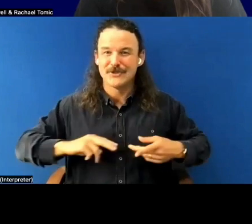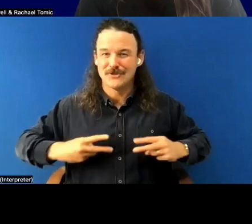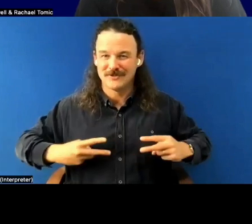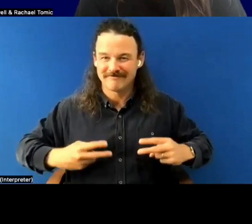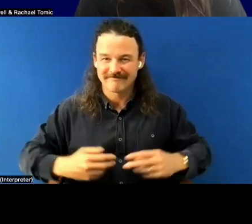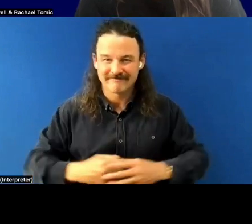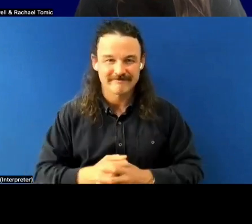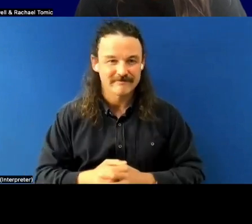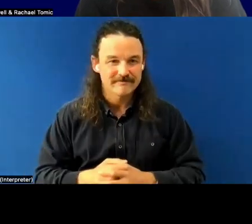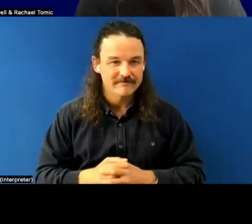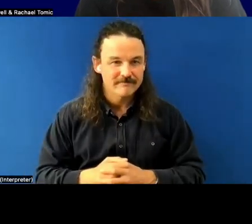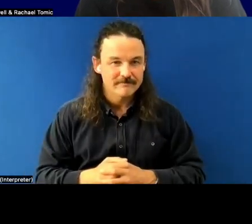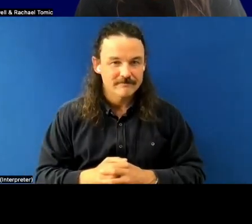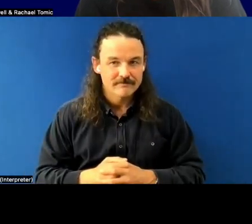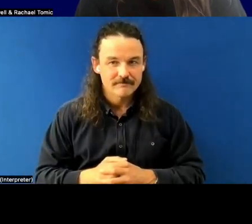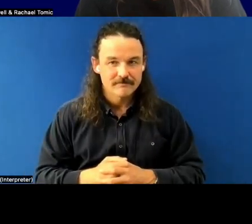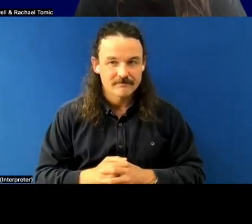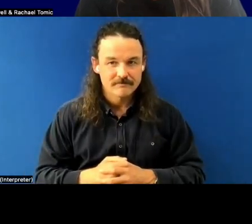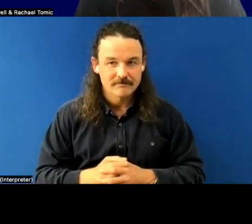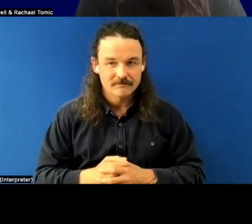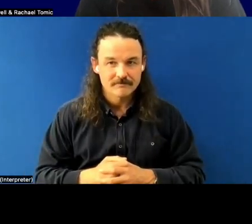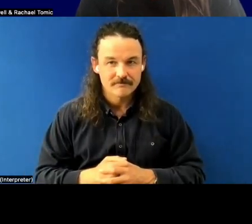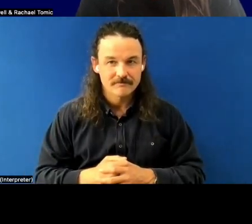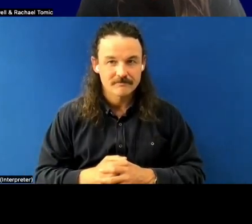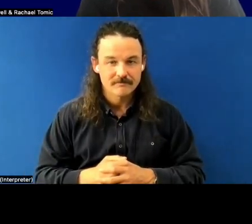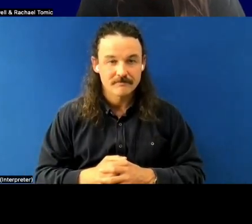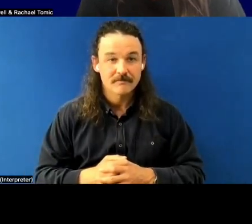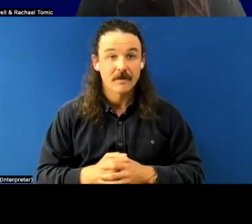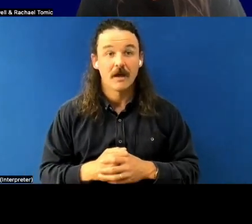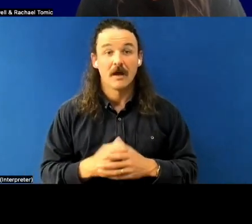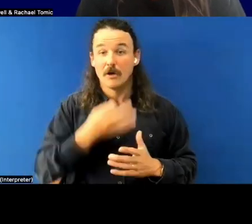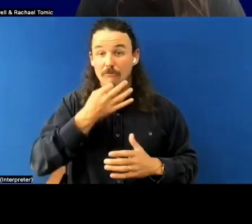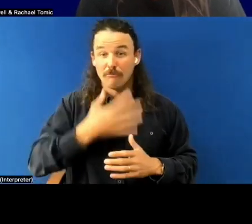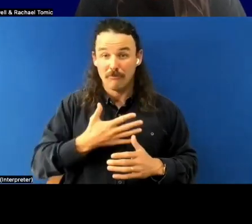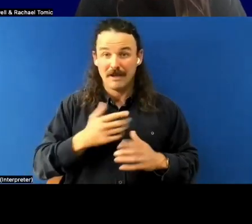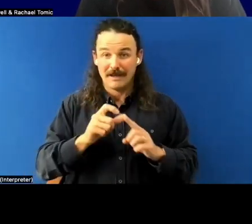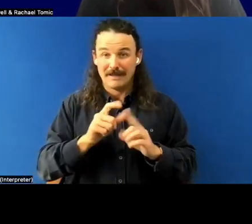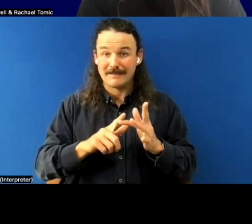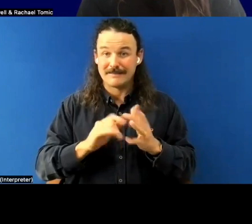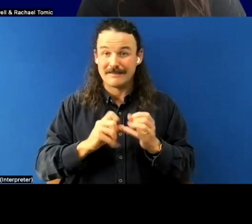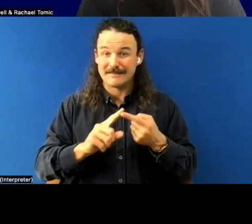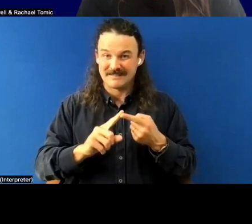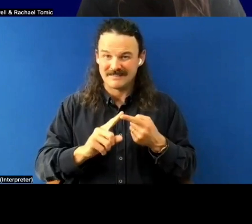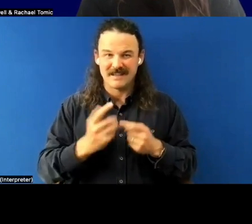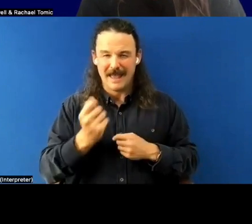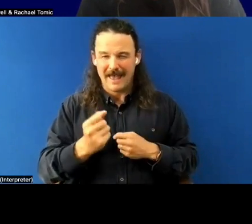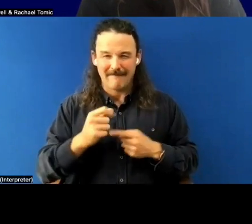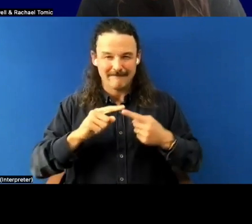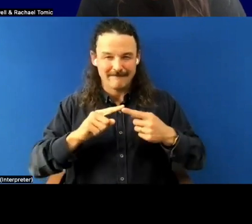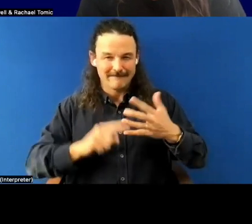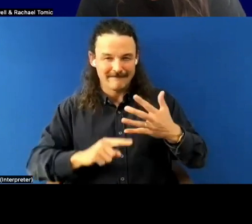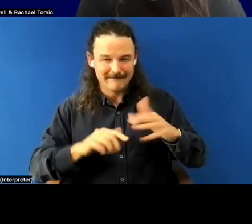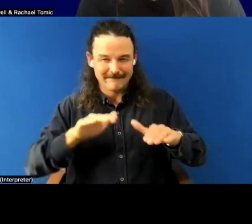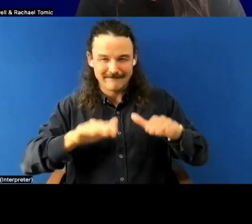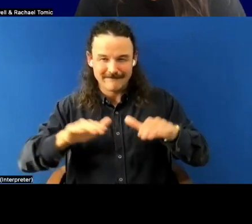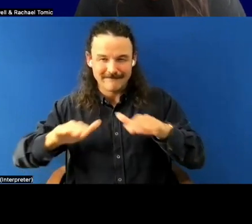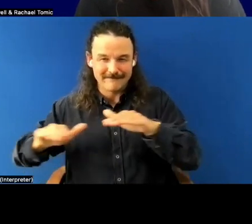a few things that they have in common. So, usually a rare disease has no cure,